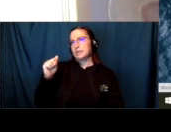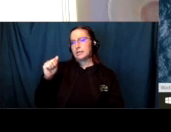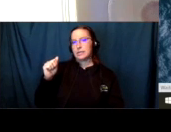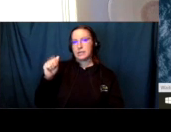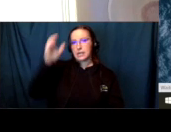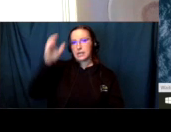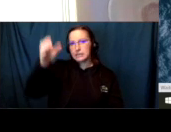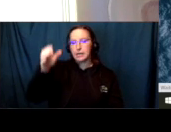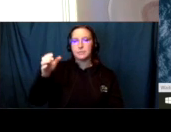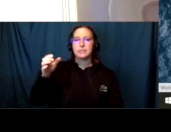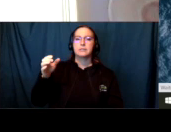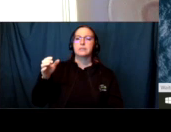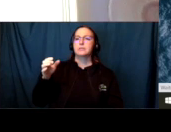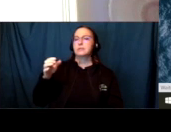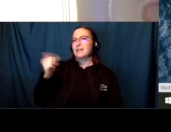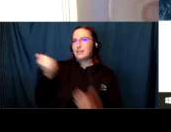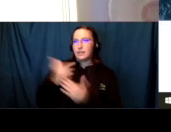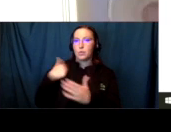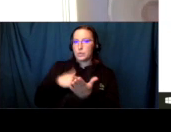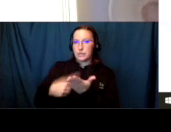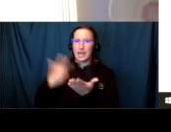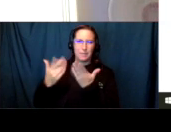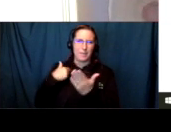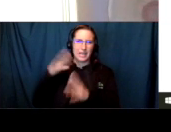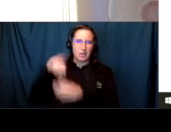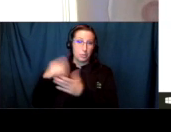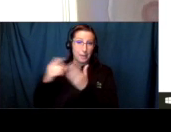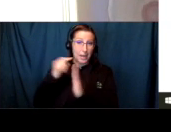should be... I may have included a video link to it